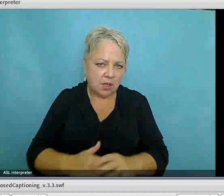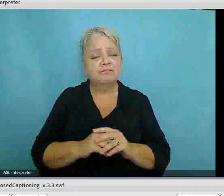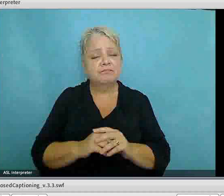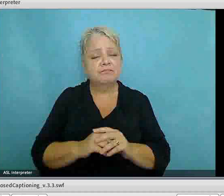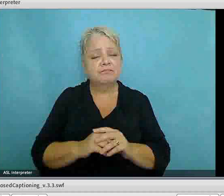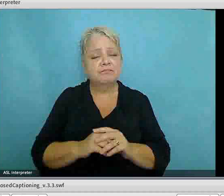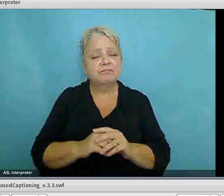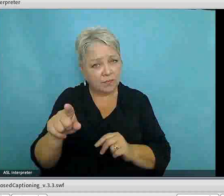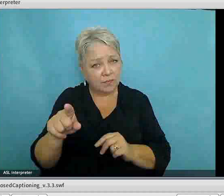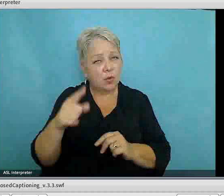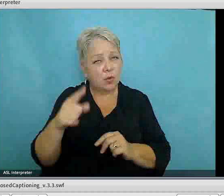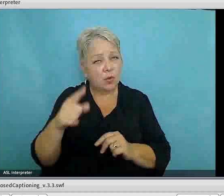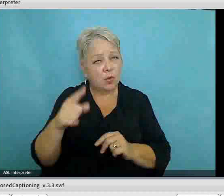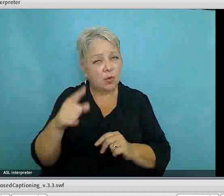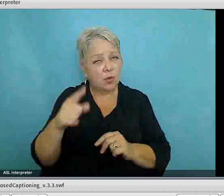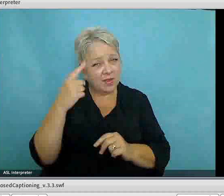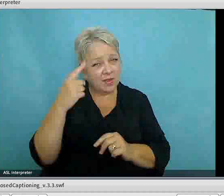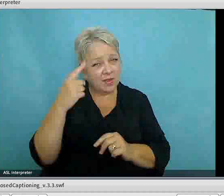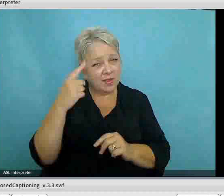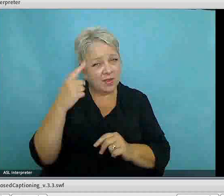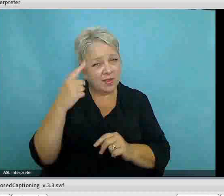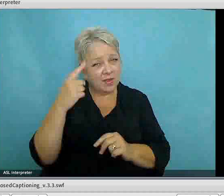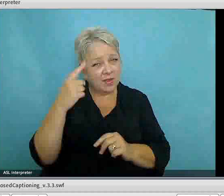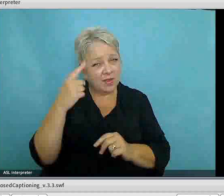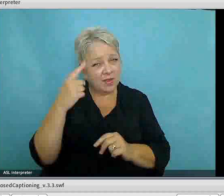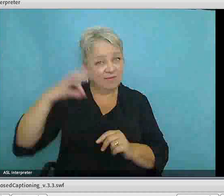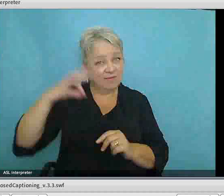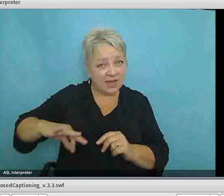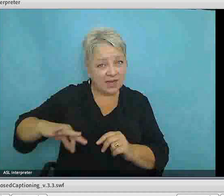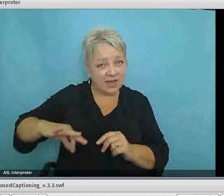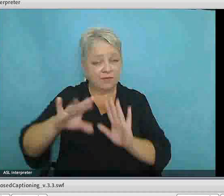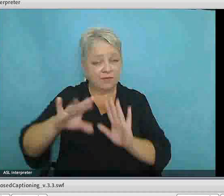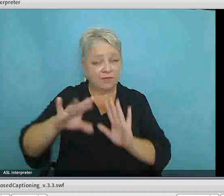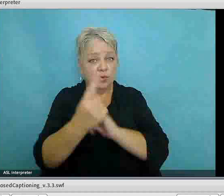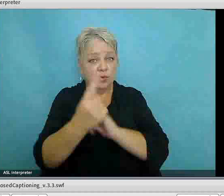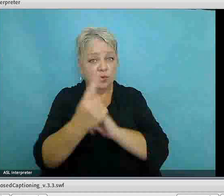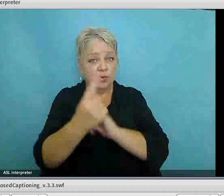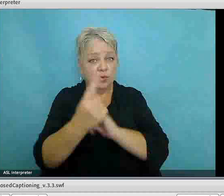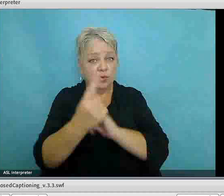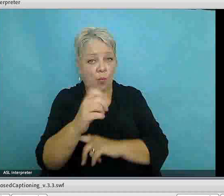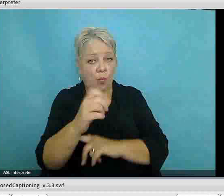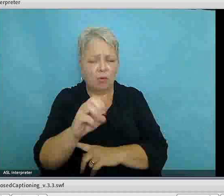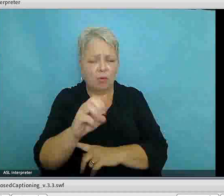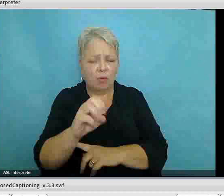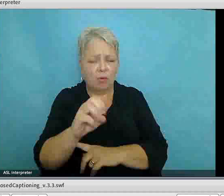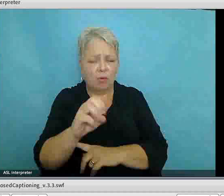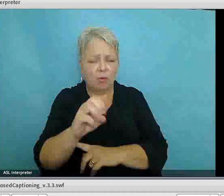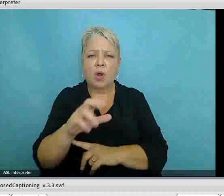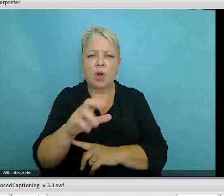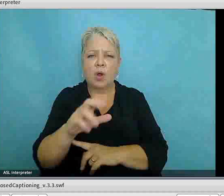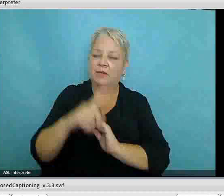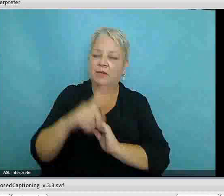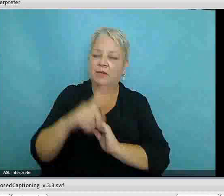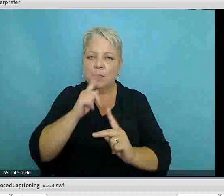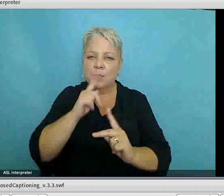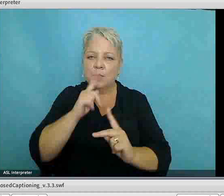for people who might have trouble with change? Yeah, I think that's why all things have to be considered here.